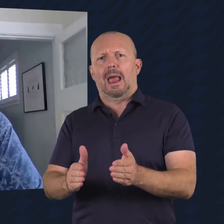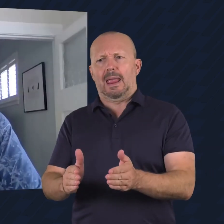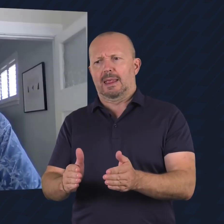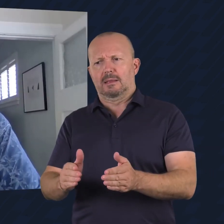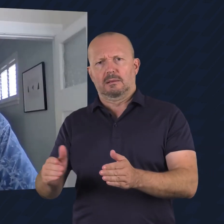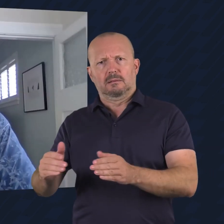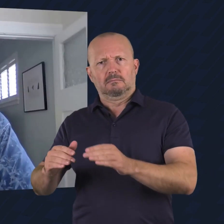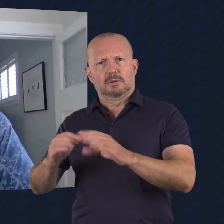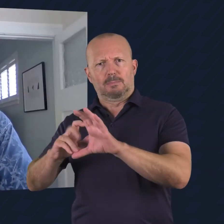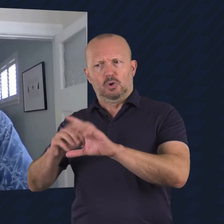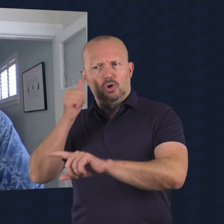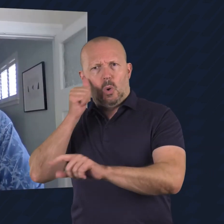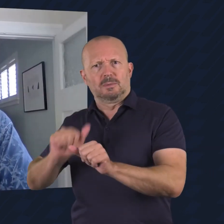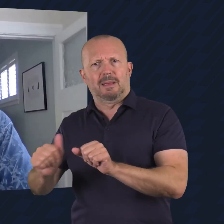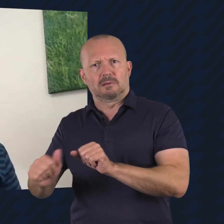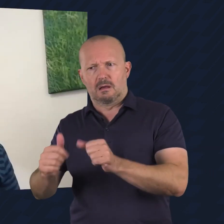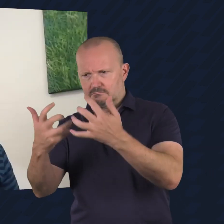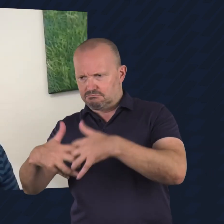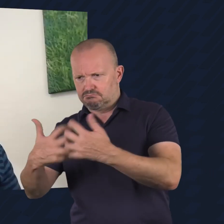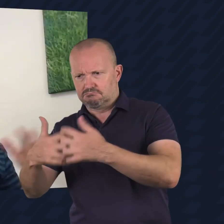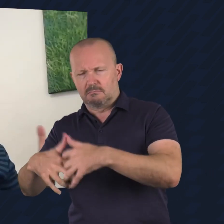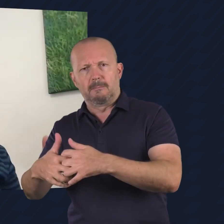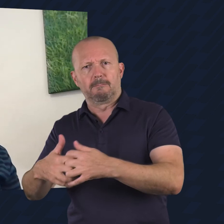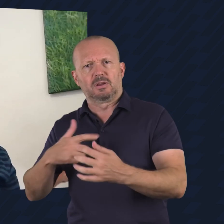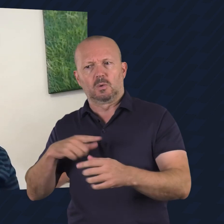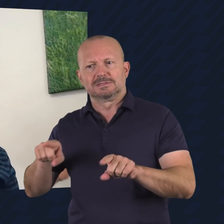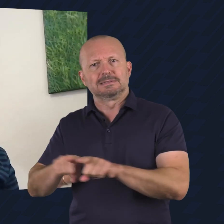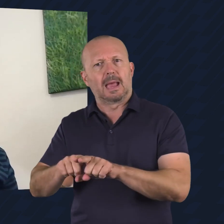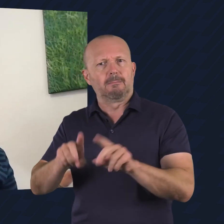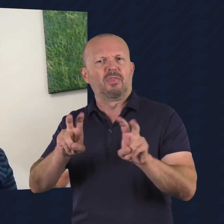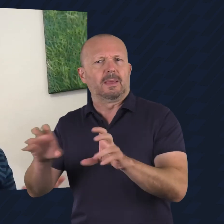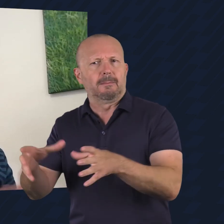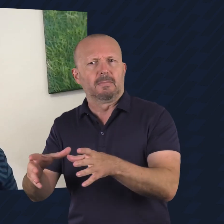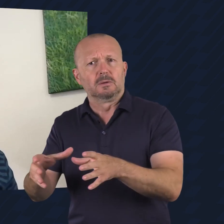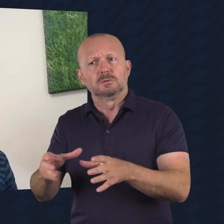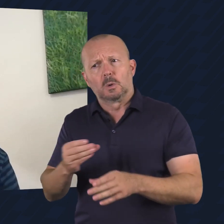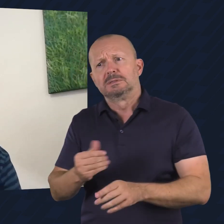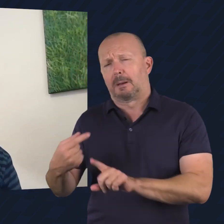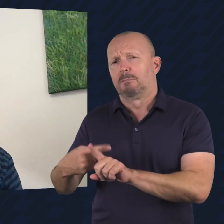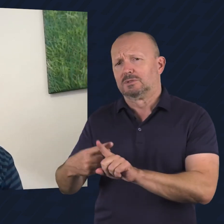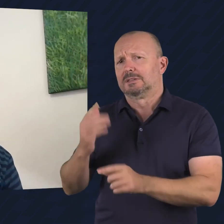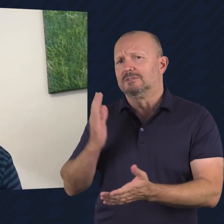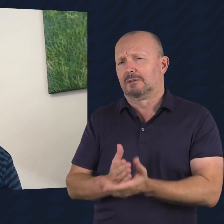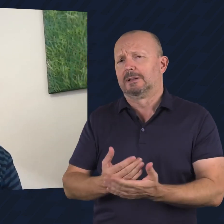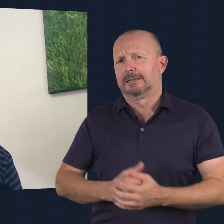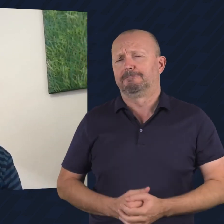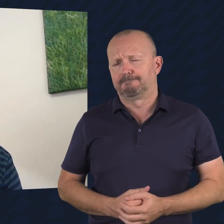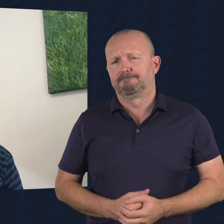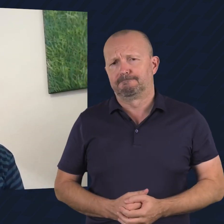'Here's the way to do that more efficiently, because they fall into the same basket'. So, there are upsides to that, definitely.